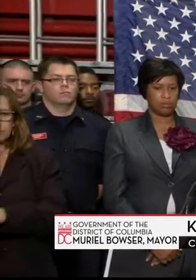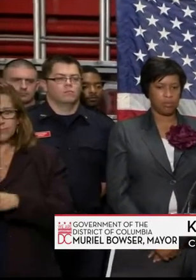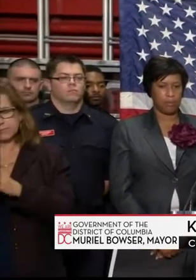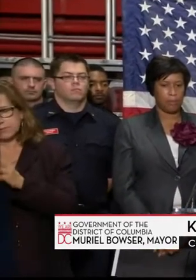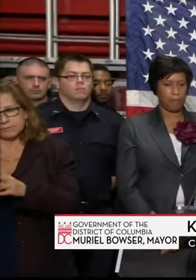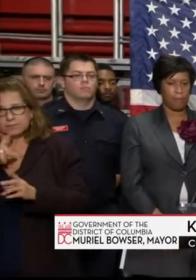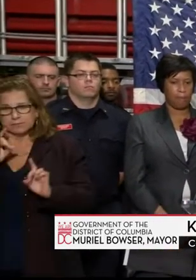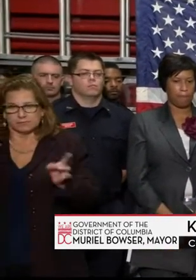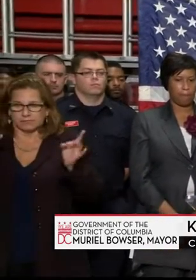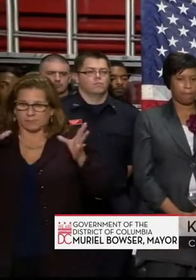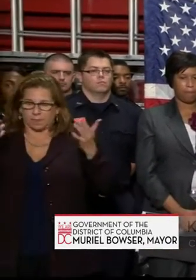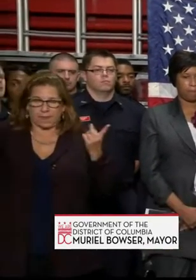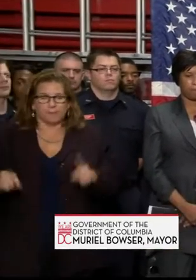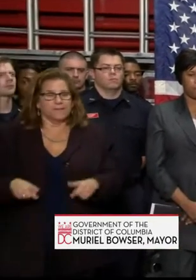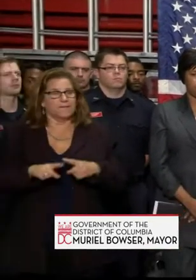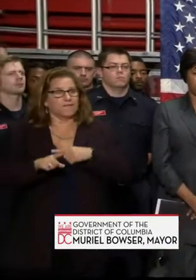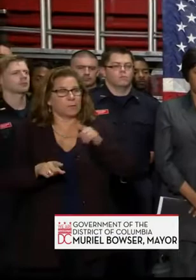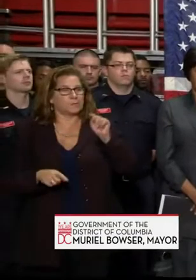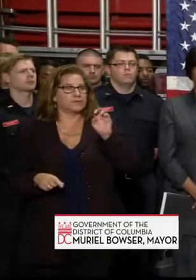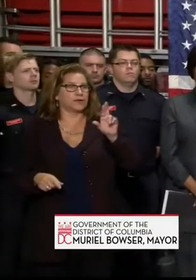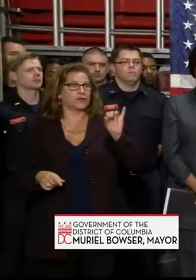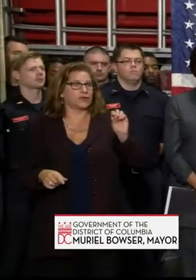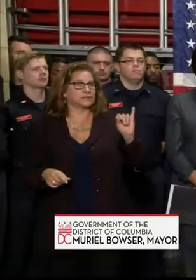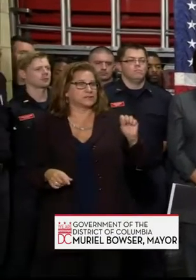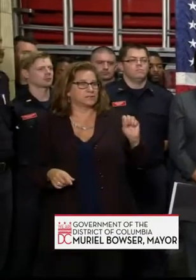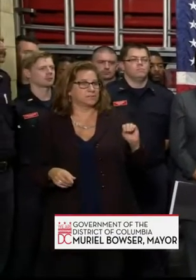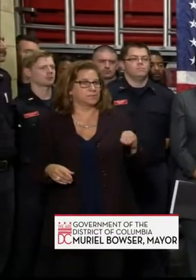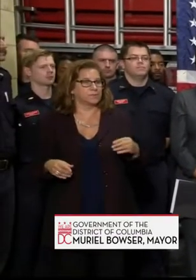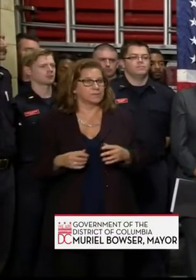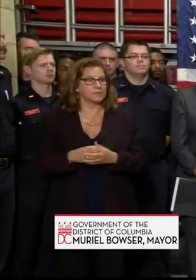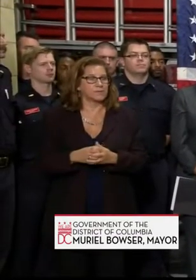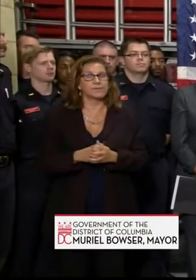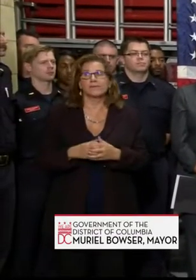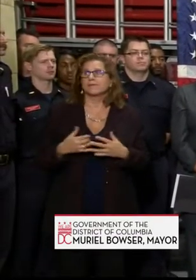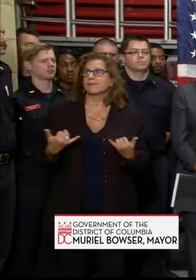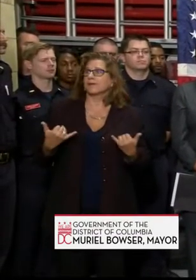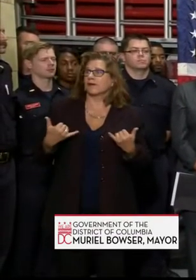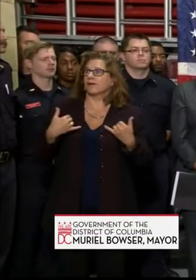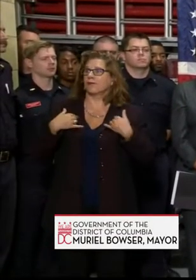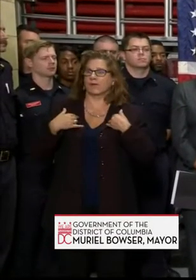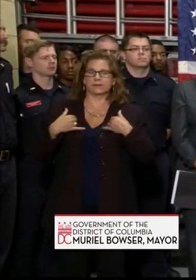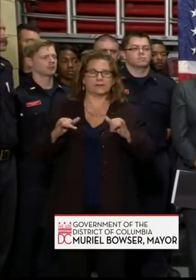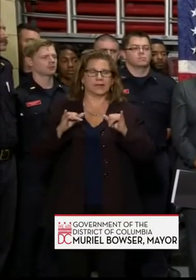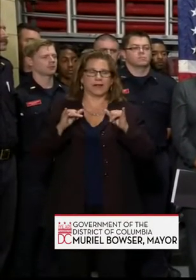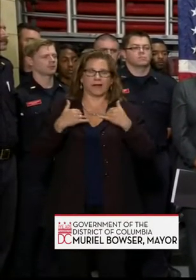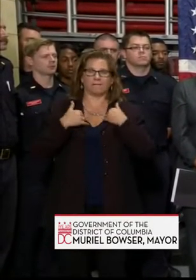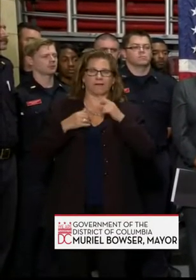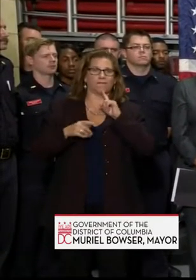TO OBSERVE AND PAY OUR RESPECTS TO THE FIRST RESPONDERS OF THE DISTRICT AND THEIR BRAVERY AND SELFLESSNESS IN THE FACE OF